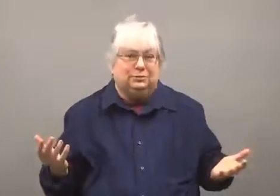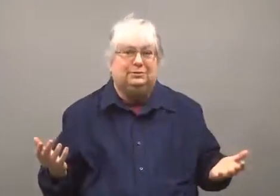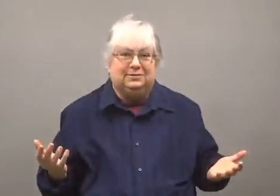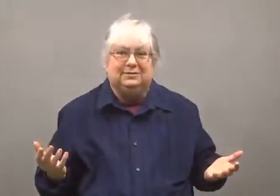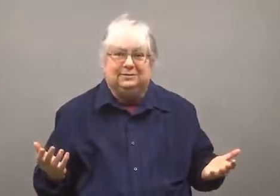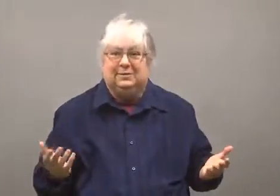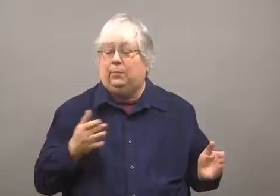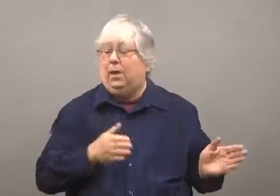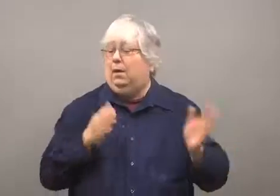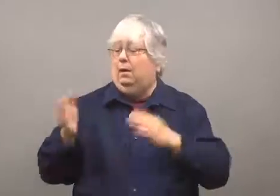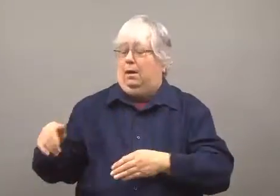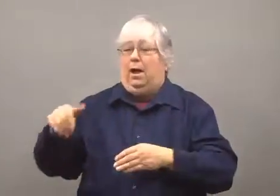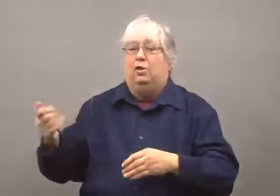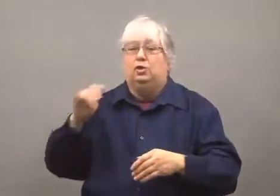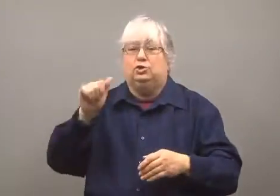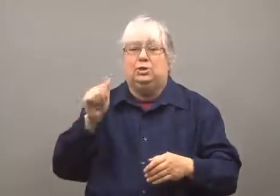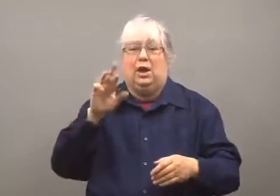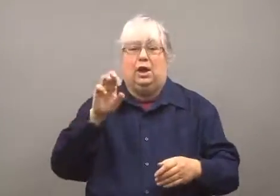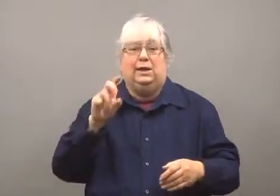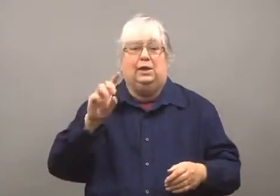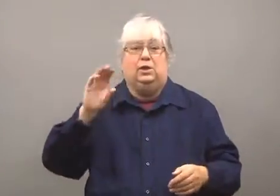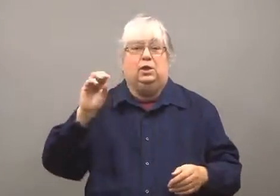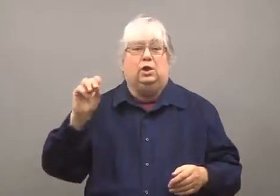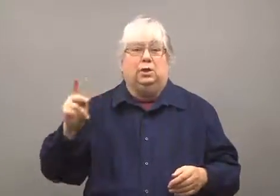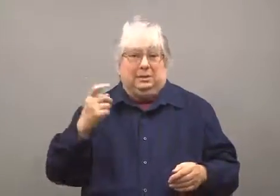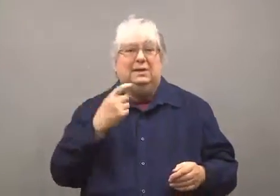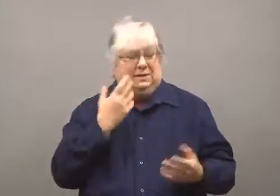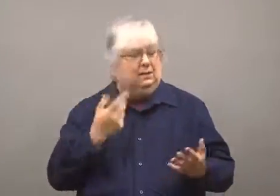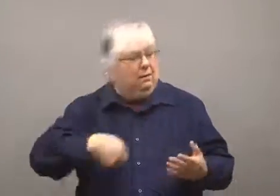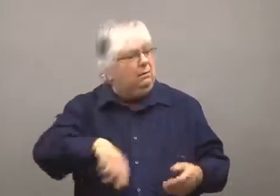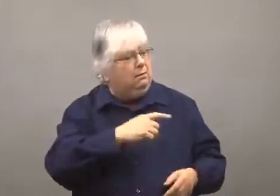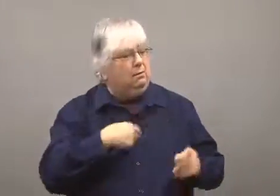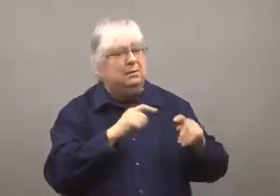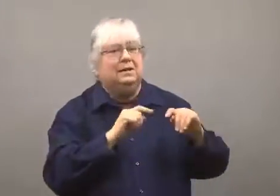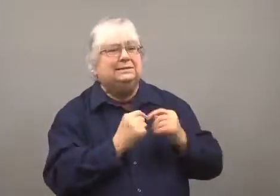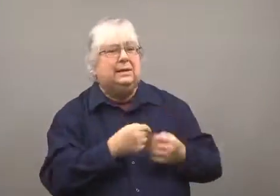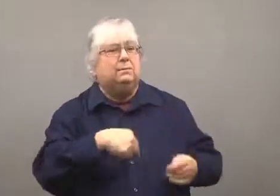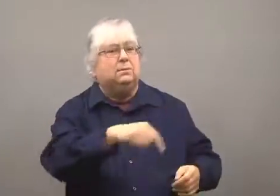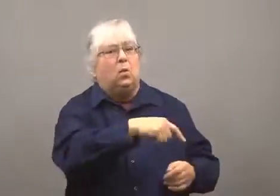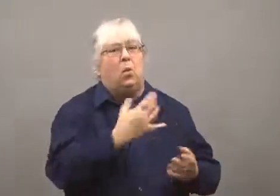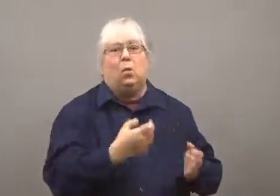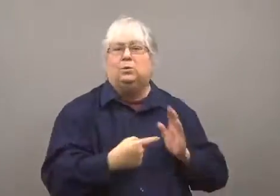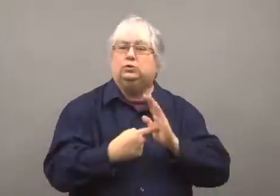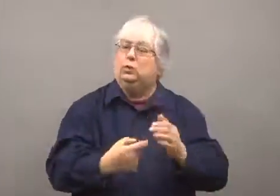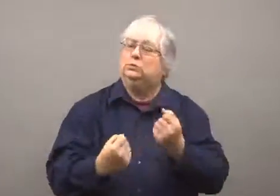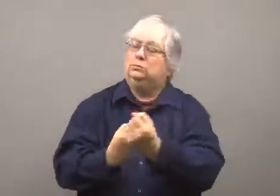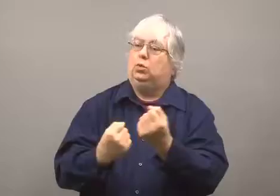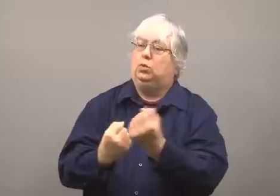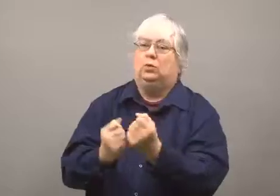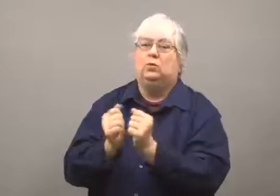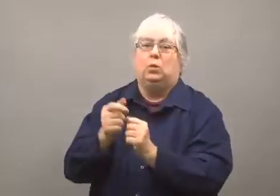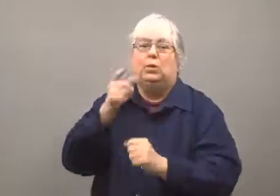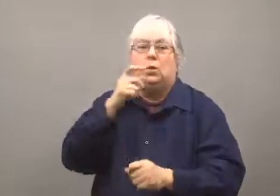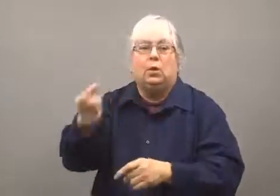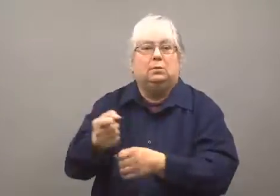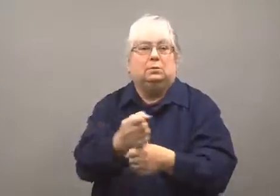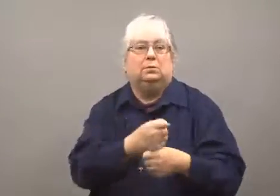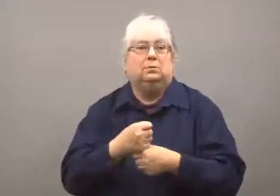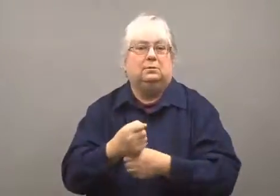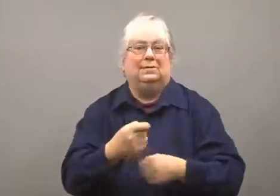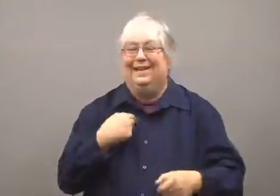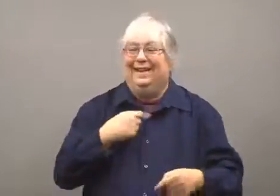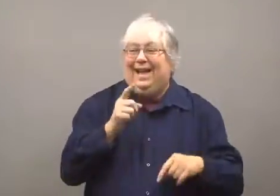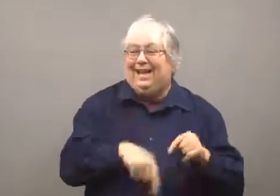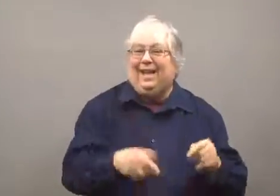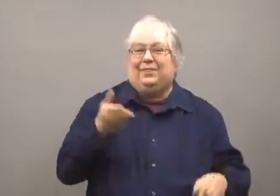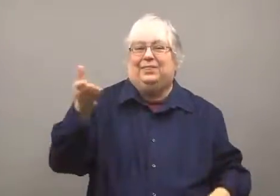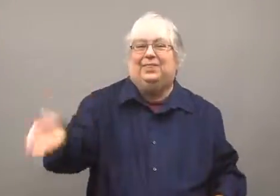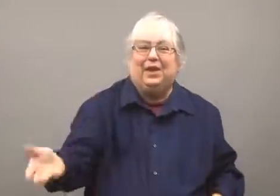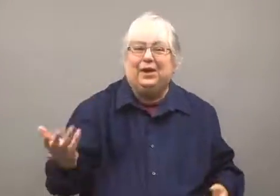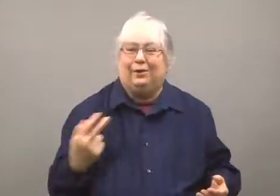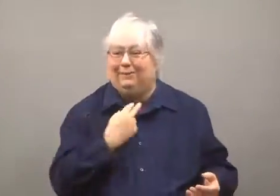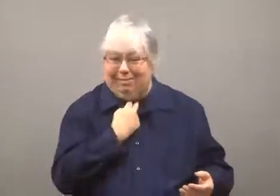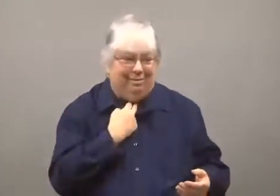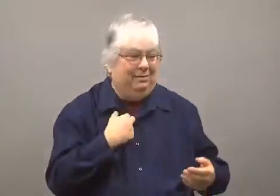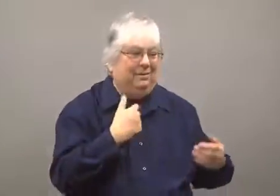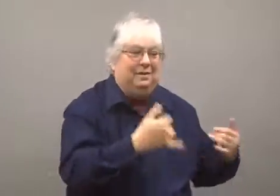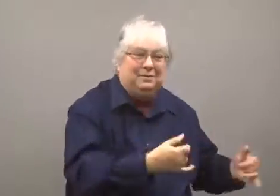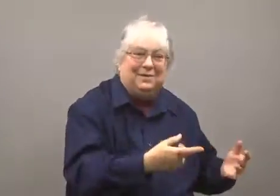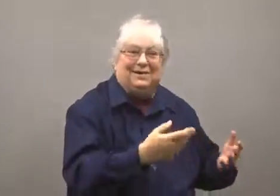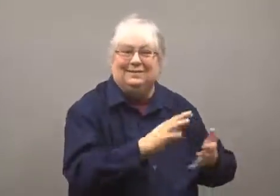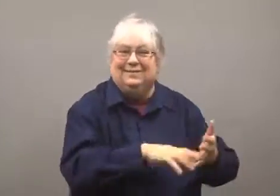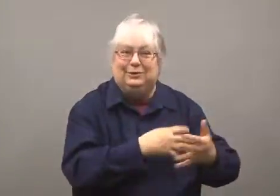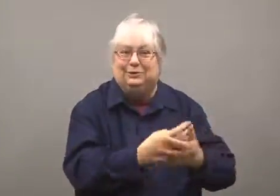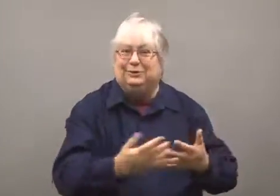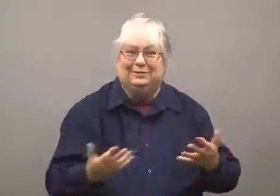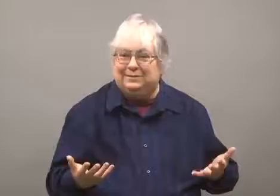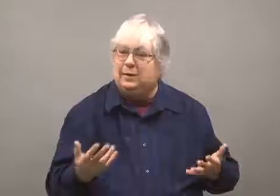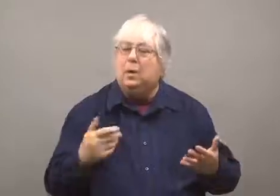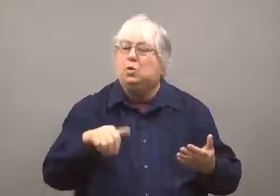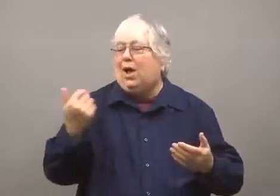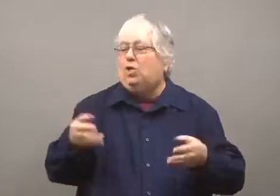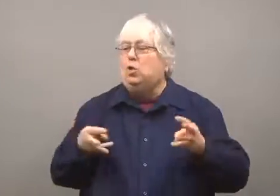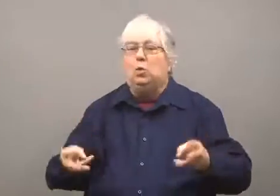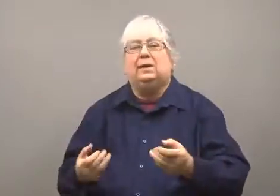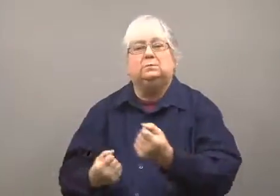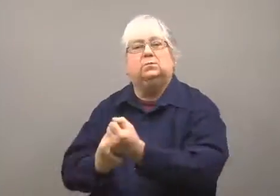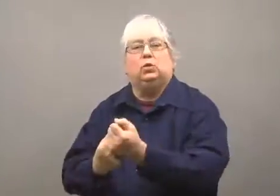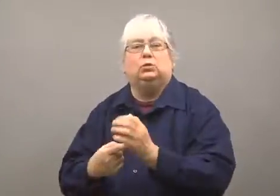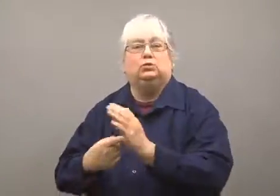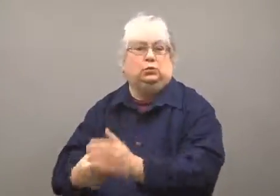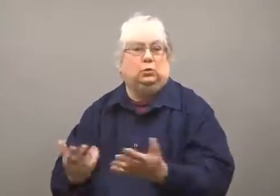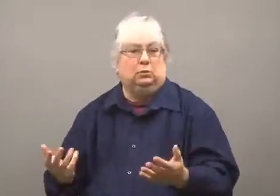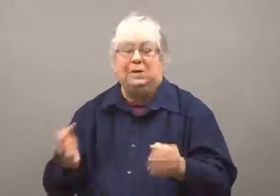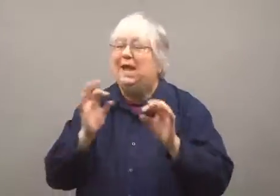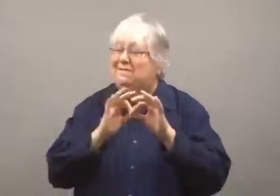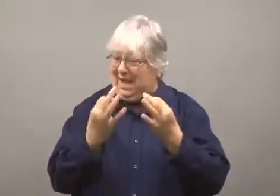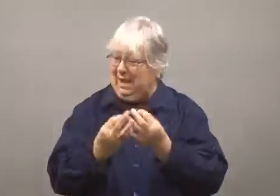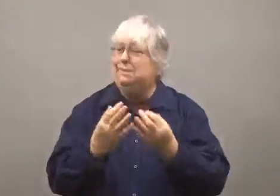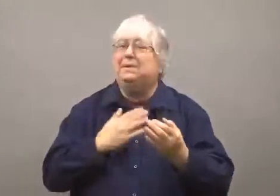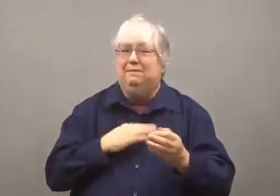Jared Cook said he and his teammates wanted to show support to the protesters.